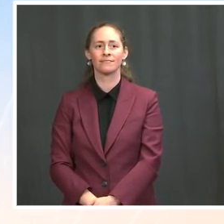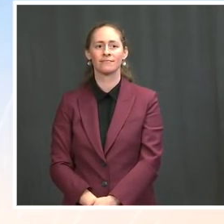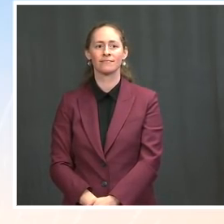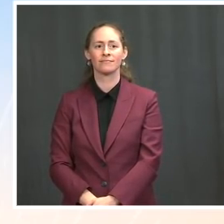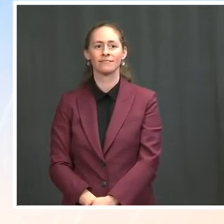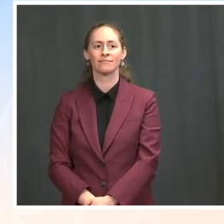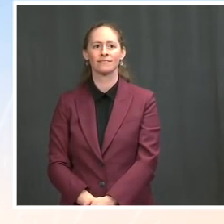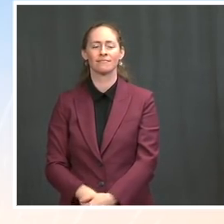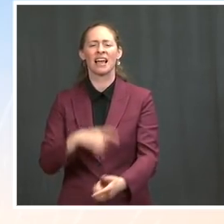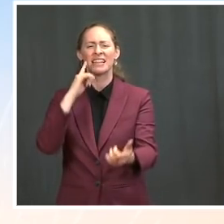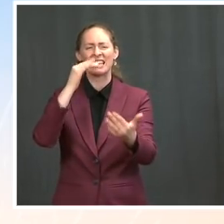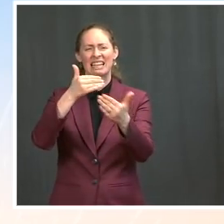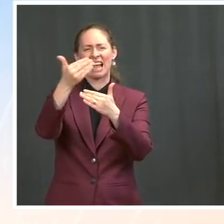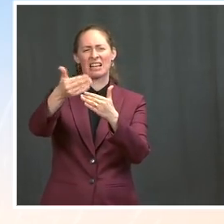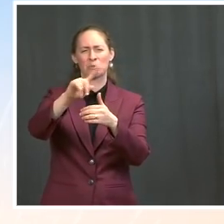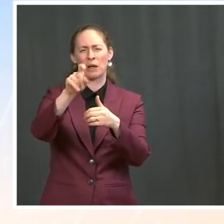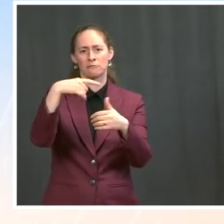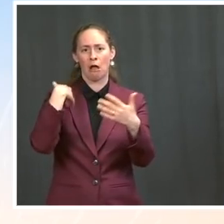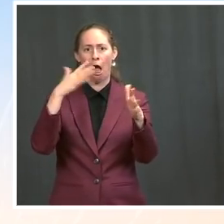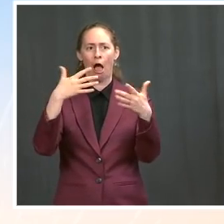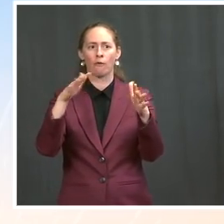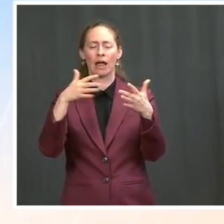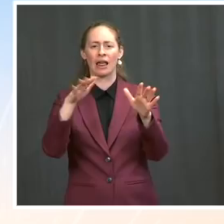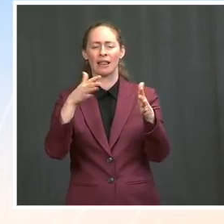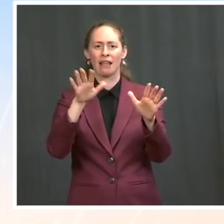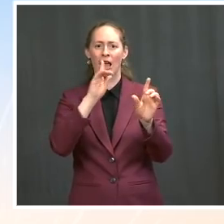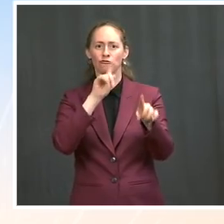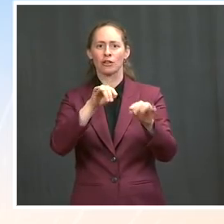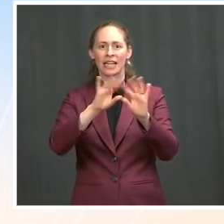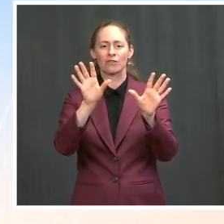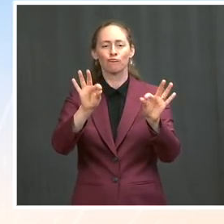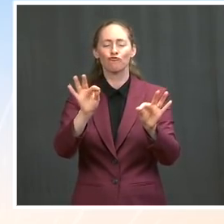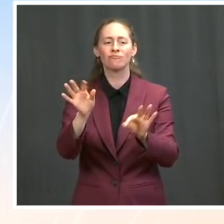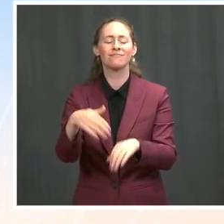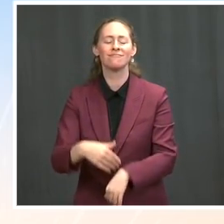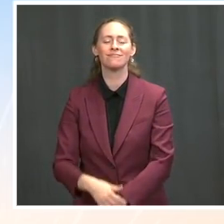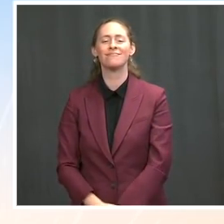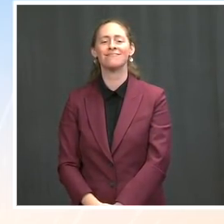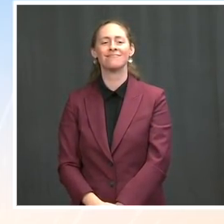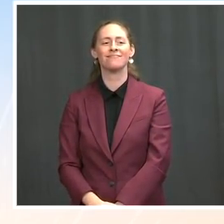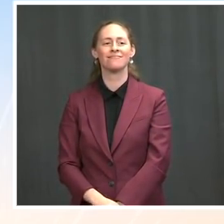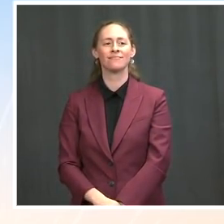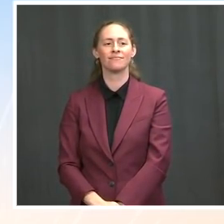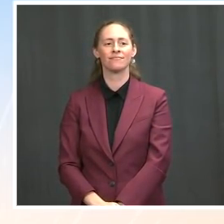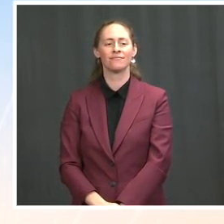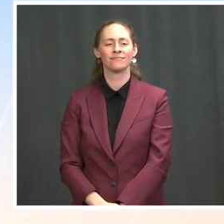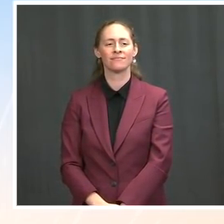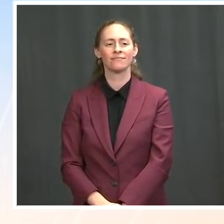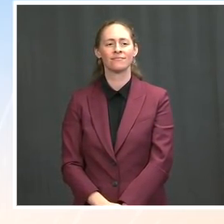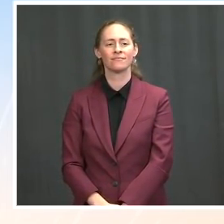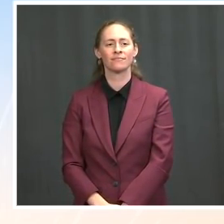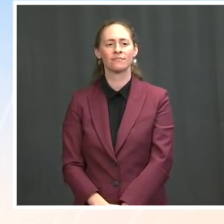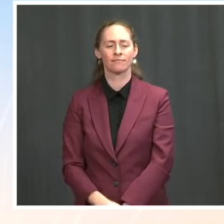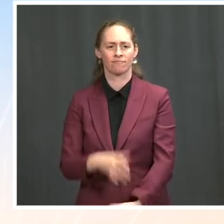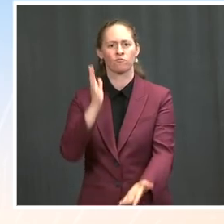because I've just answered that and it's personal. Go ahead. The Press: Thank you. There's a gubernatorial election in New Jersey: Governor Murphy is running for reelection.